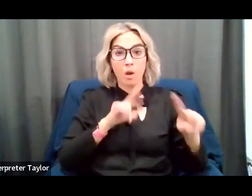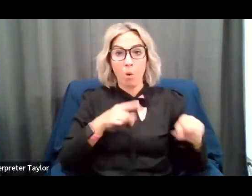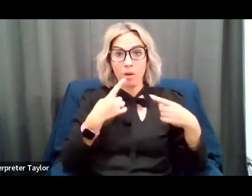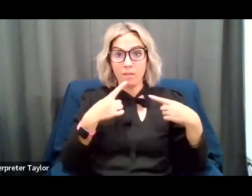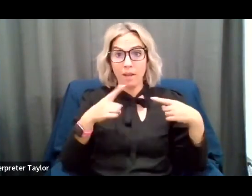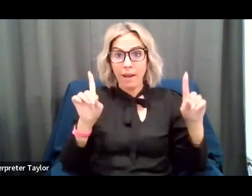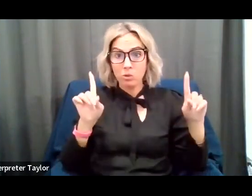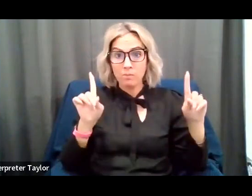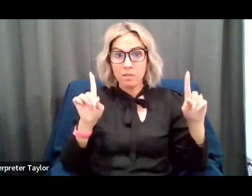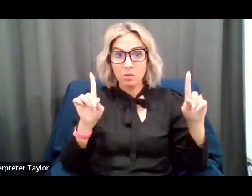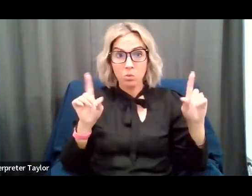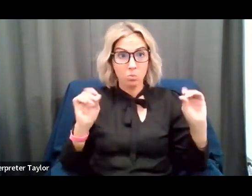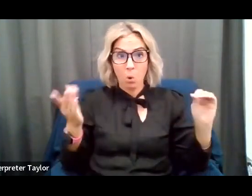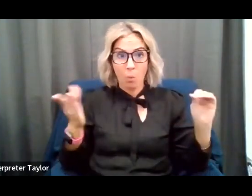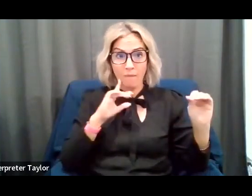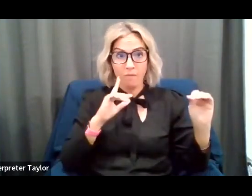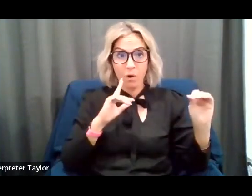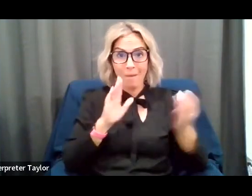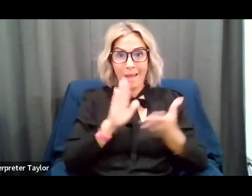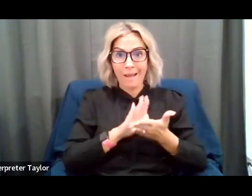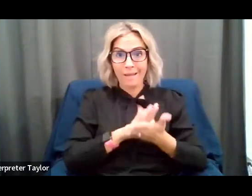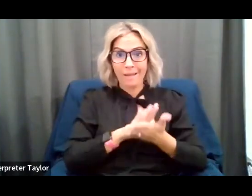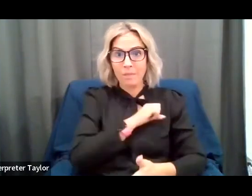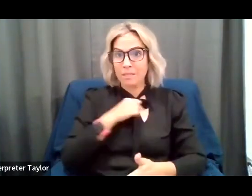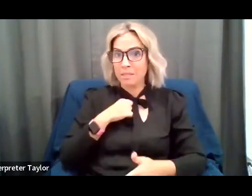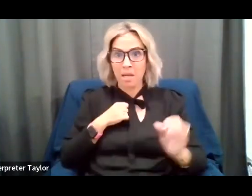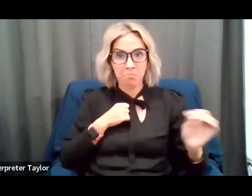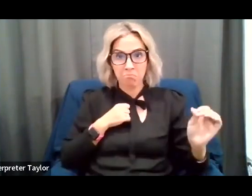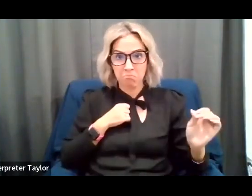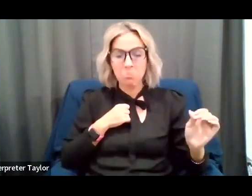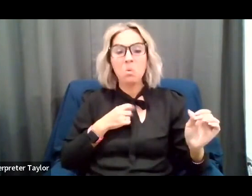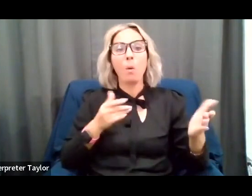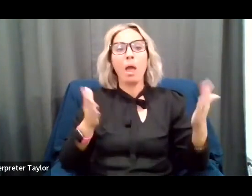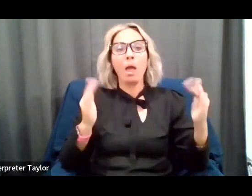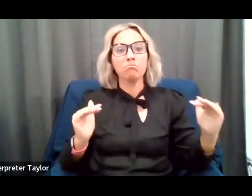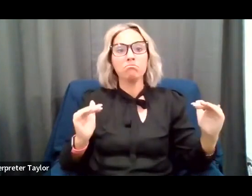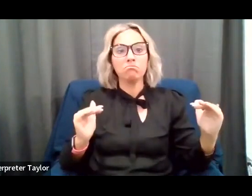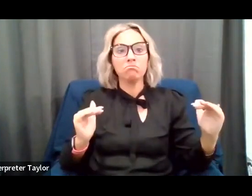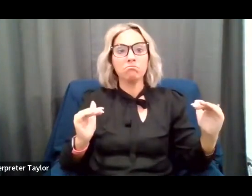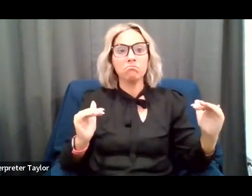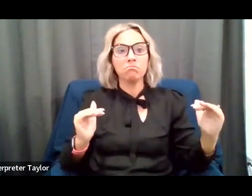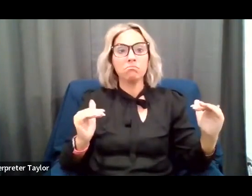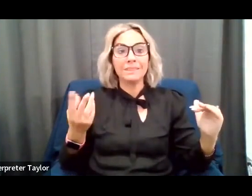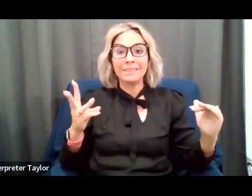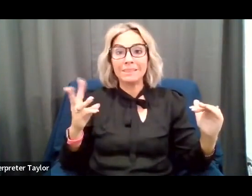No one's here from the Academic Senate, right? Right? Okay. #16.2 is